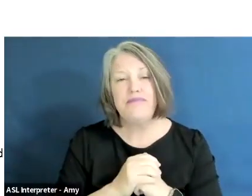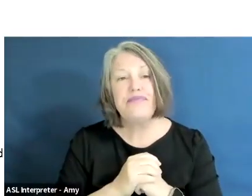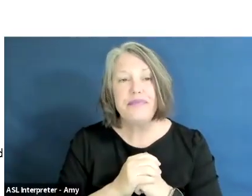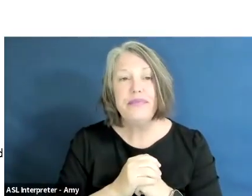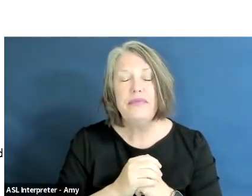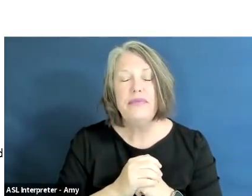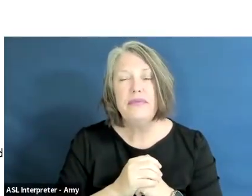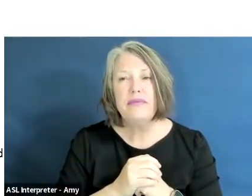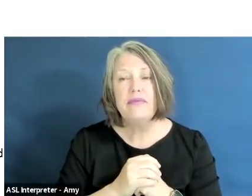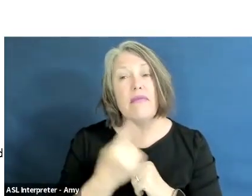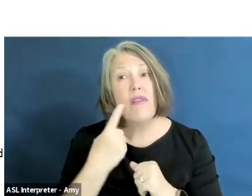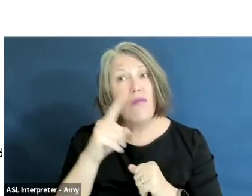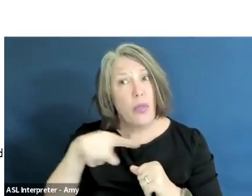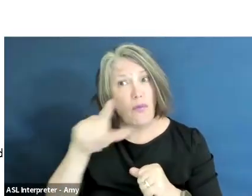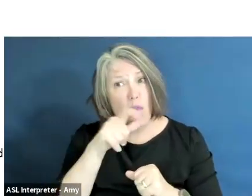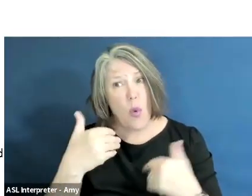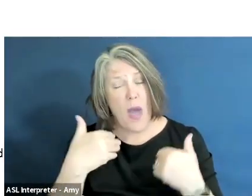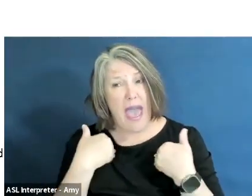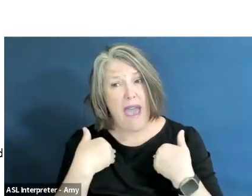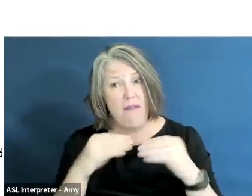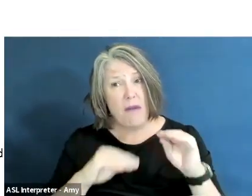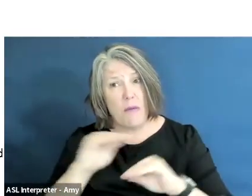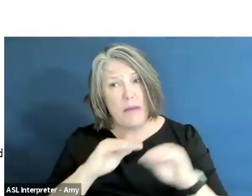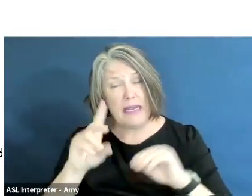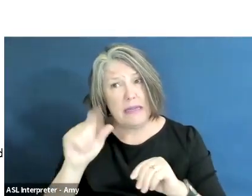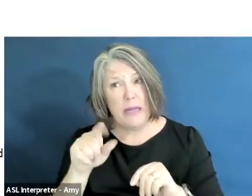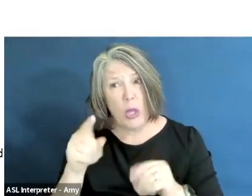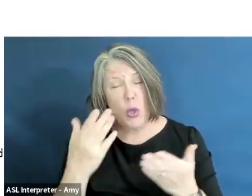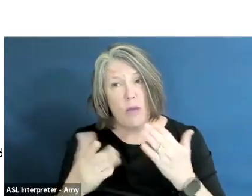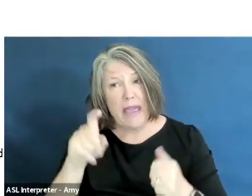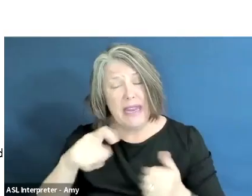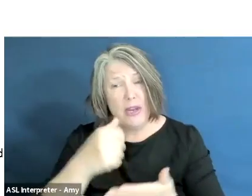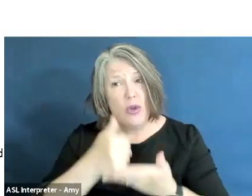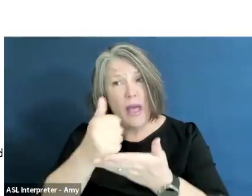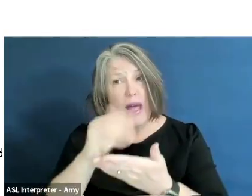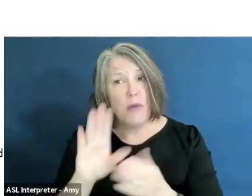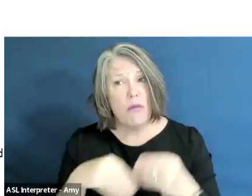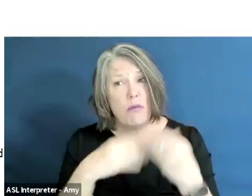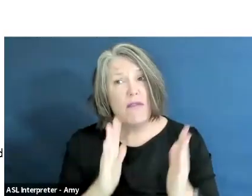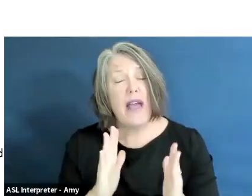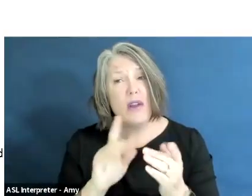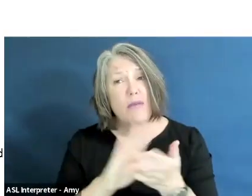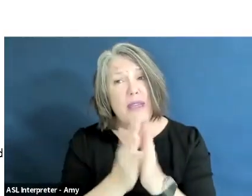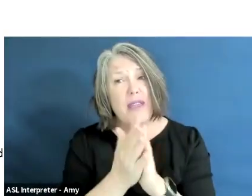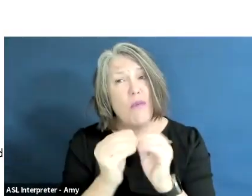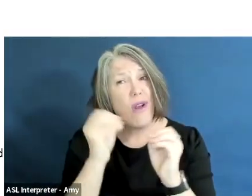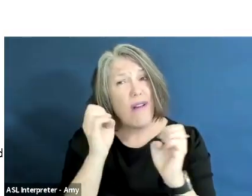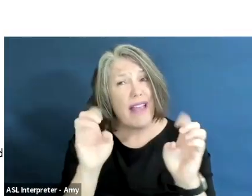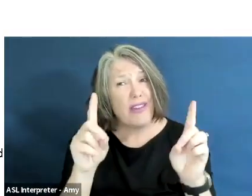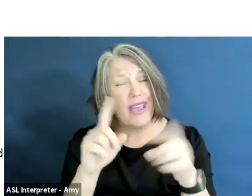For those of you that have a mobility disability, you may need to help your providers become more educated about what it looks like